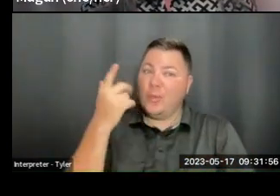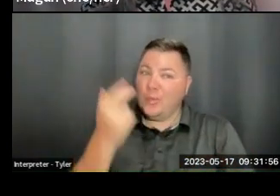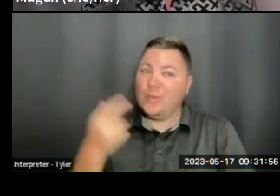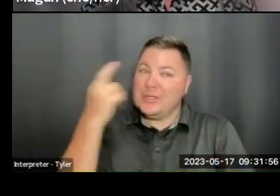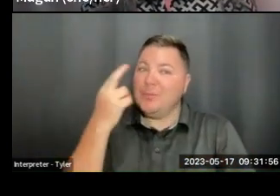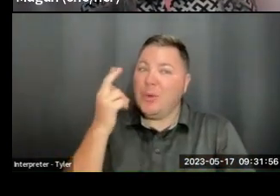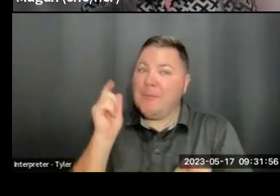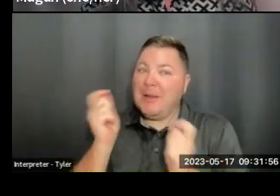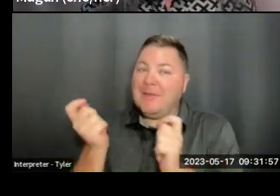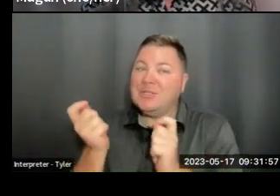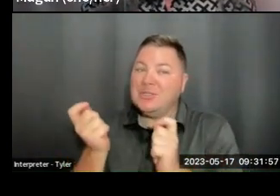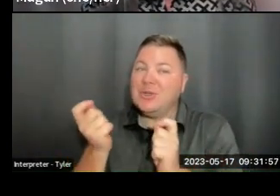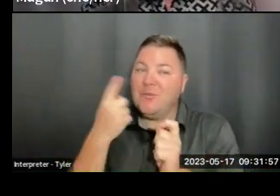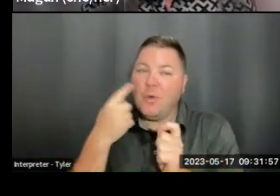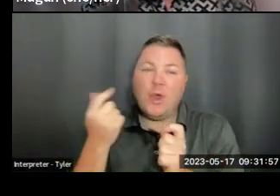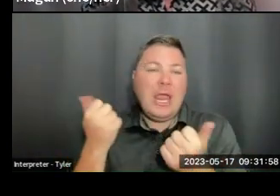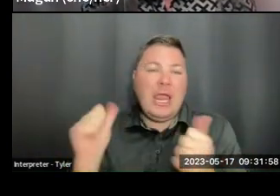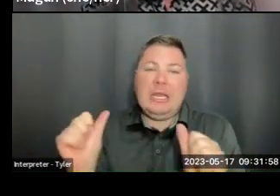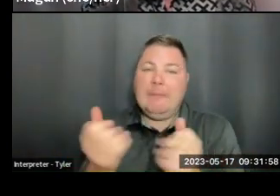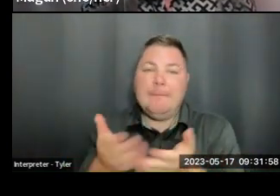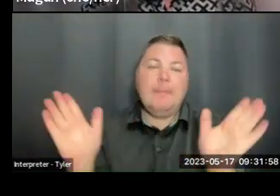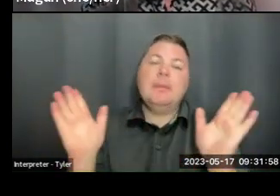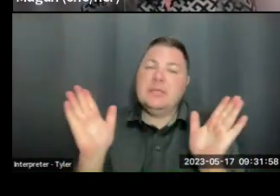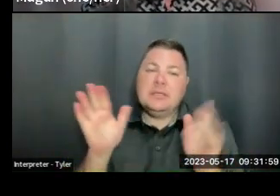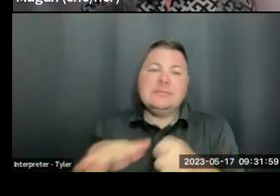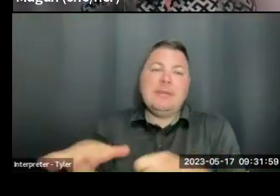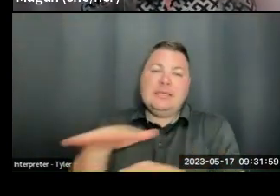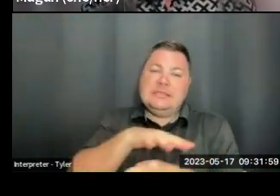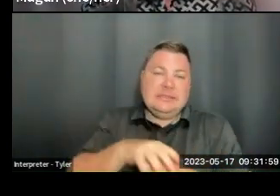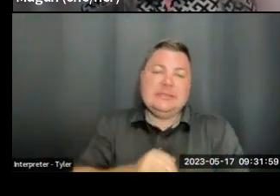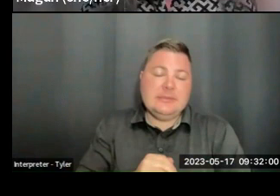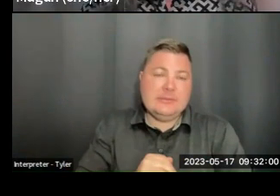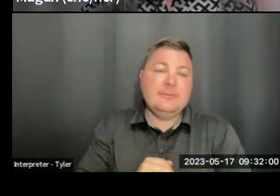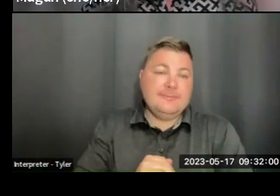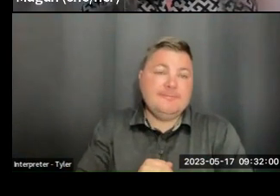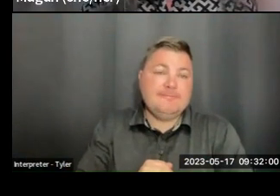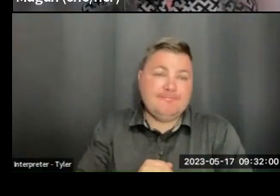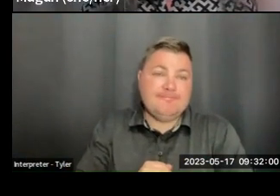The law requires reasonable